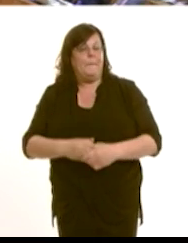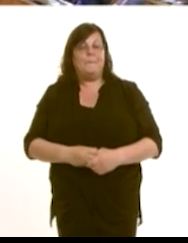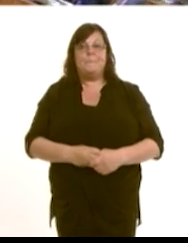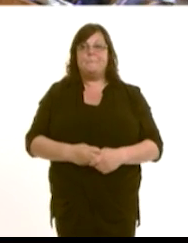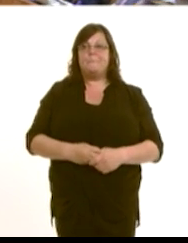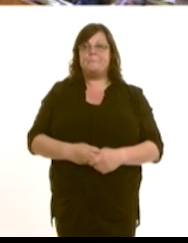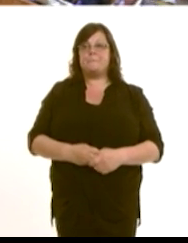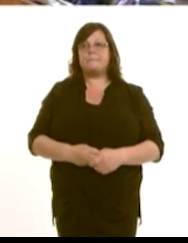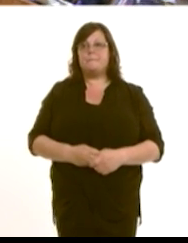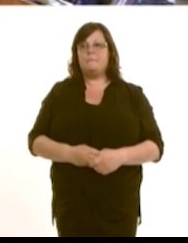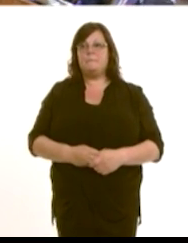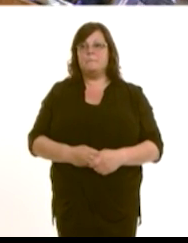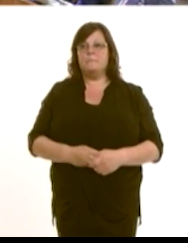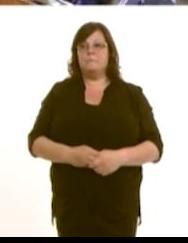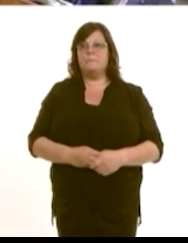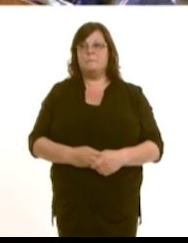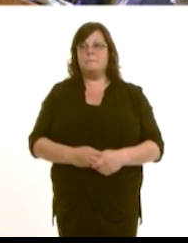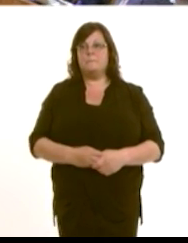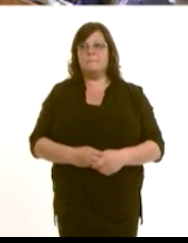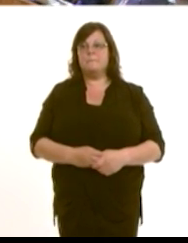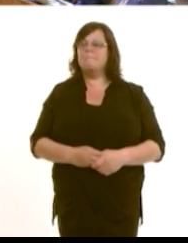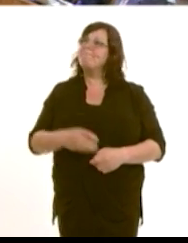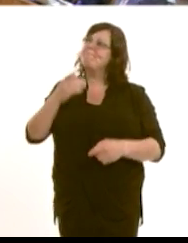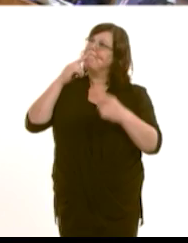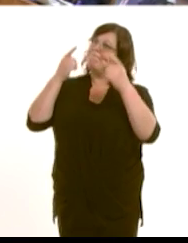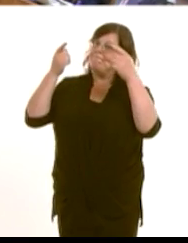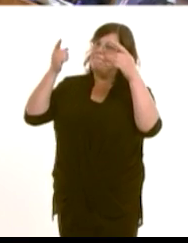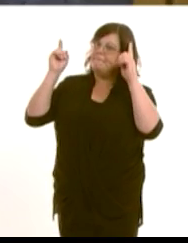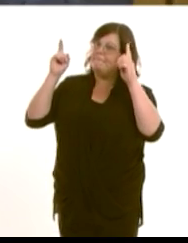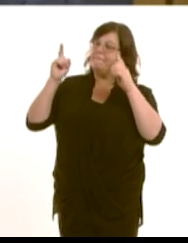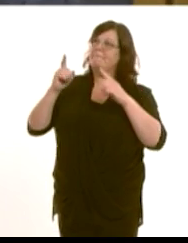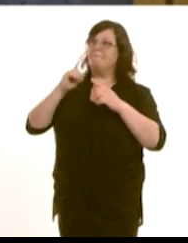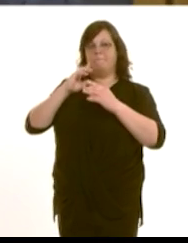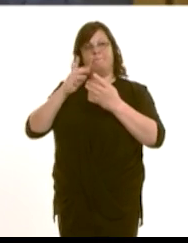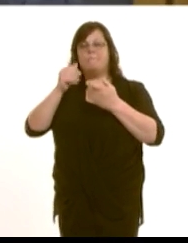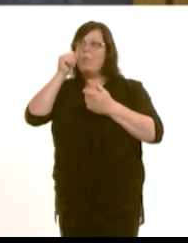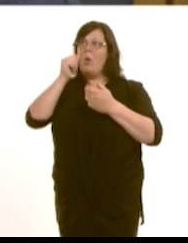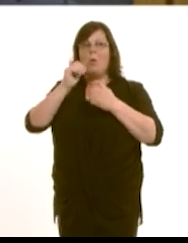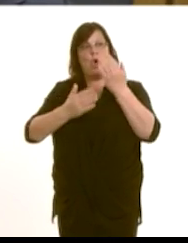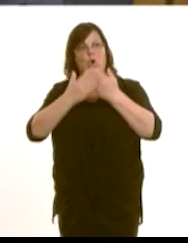John Griffiths: First Minister, as well as building new schools, itís also important